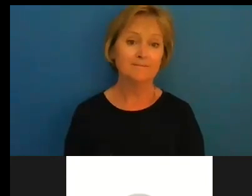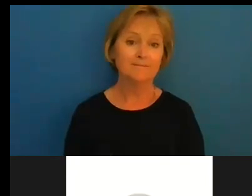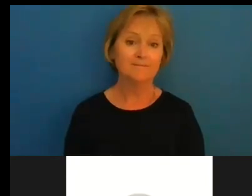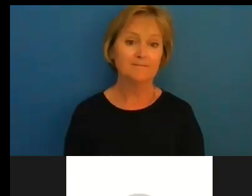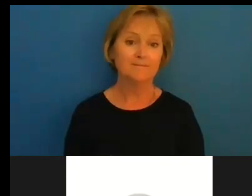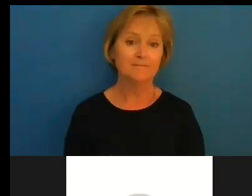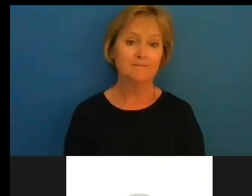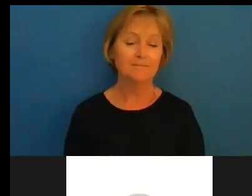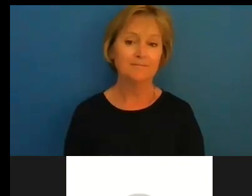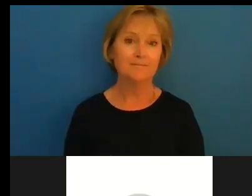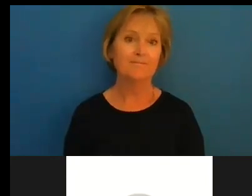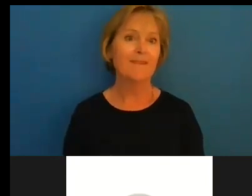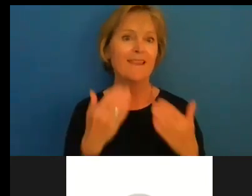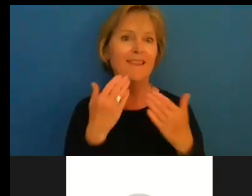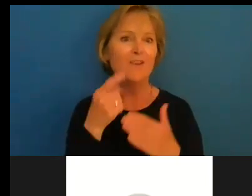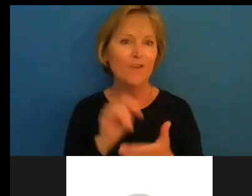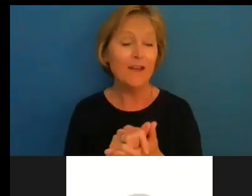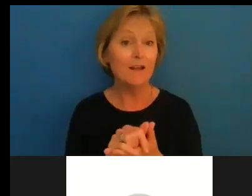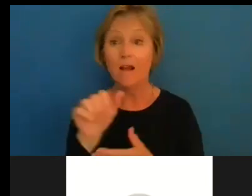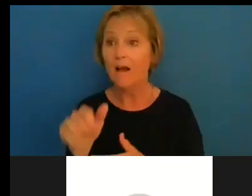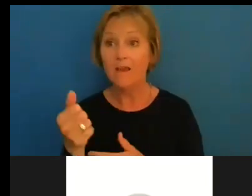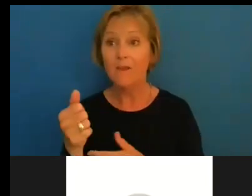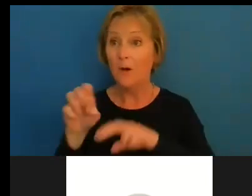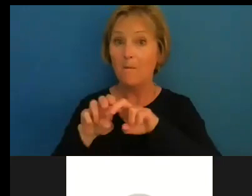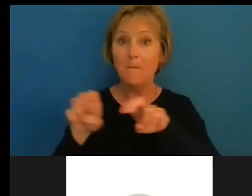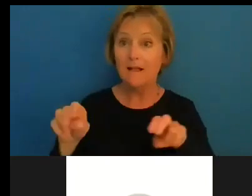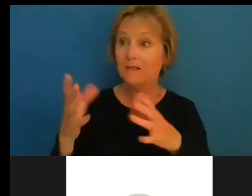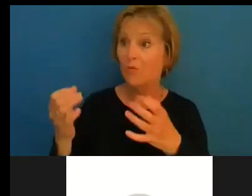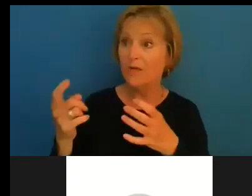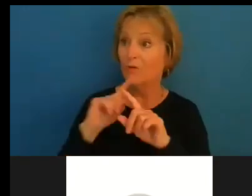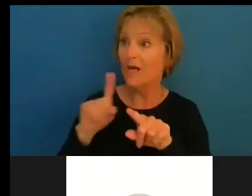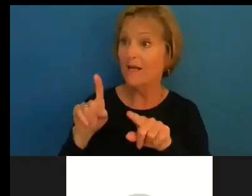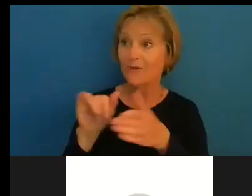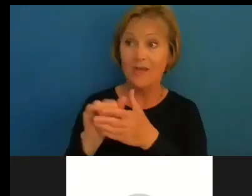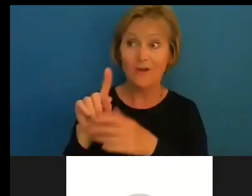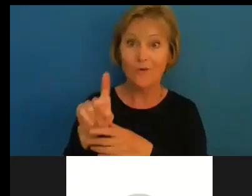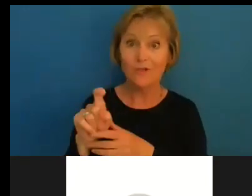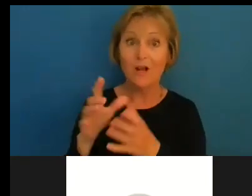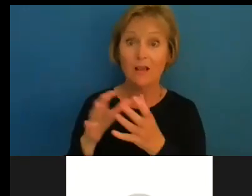Thank you for that. Are there any other panelists who want to answer that question, since a lot of you are writers?